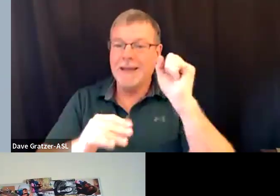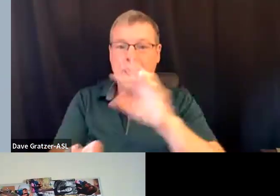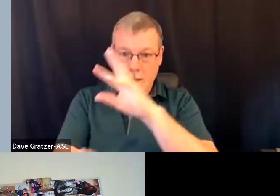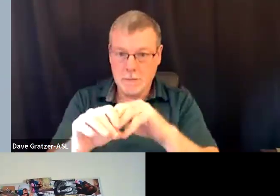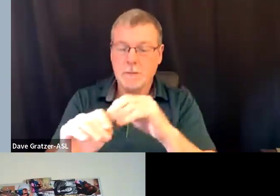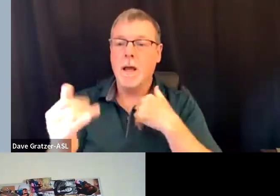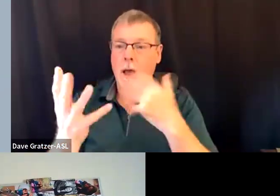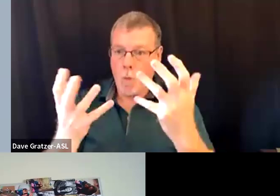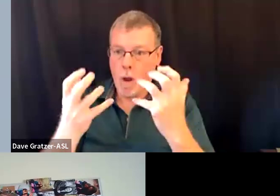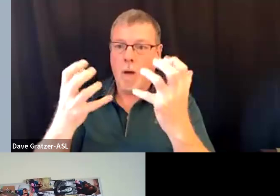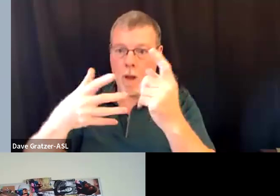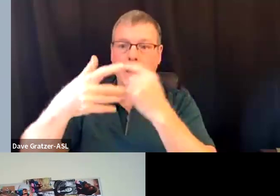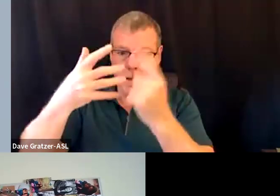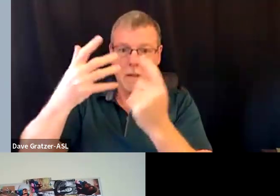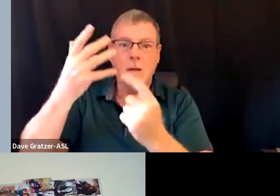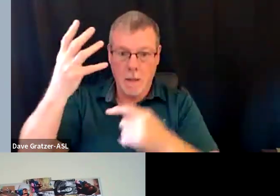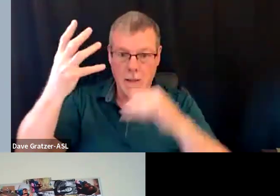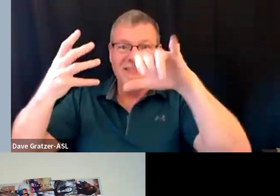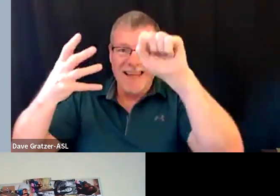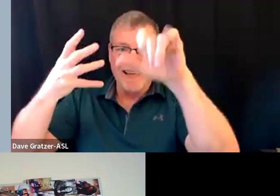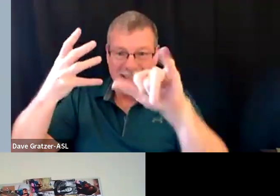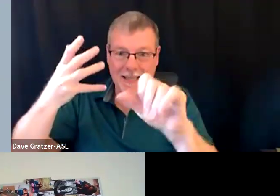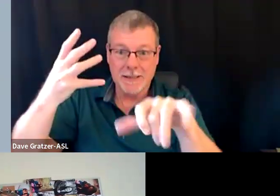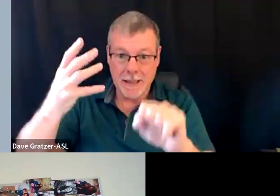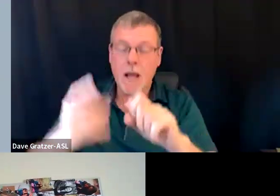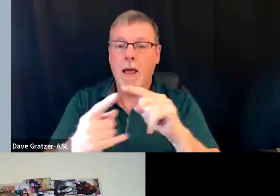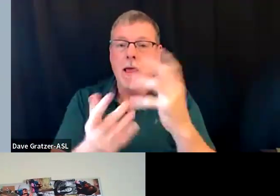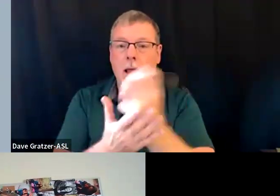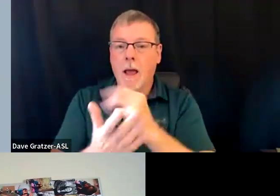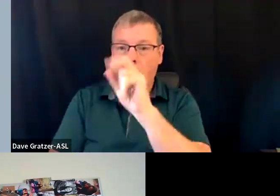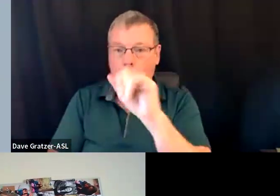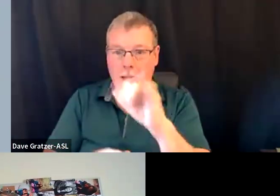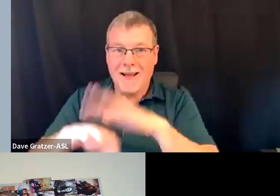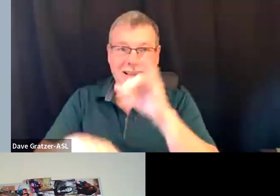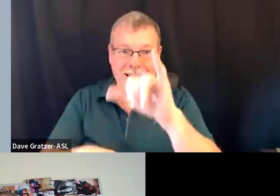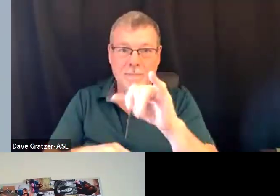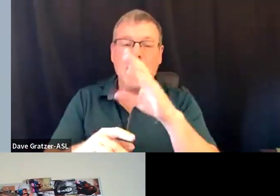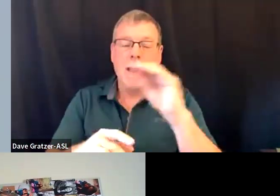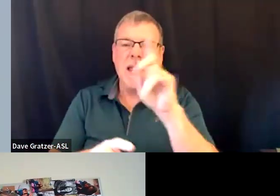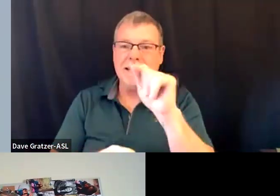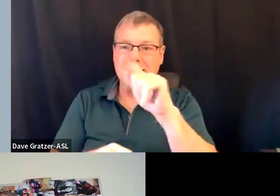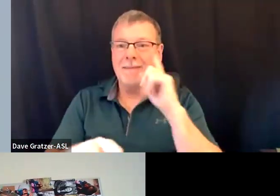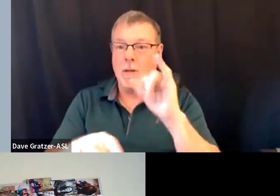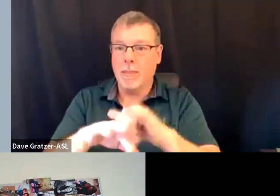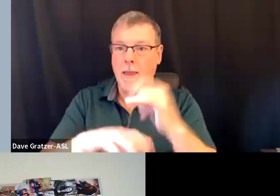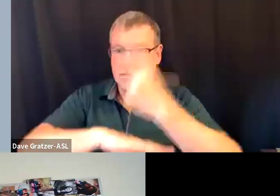Yes, I'm willing to answer all your questions." And then you can collect the ROI at that point and it would be dated for the date of entry.